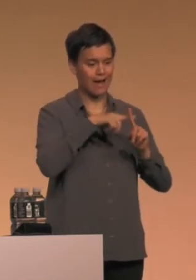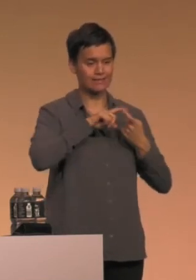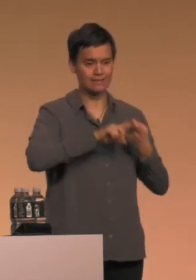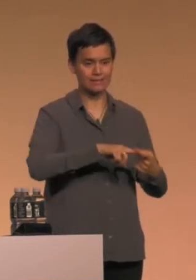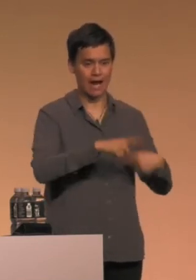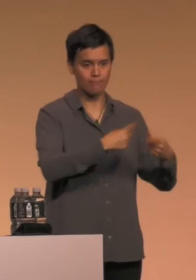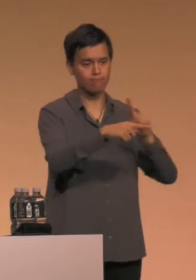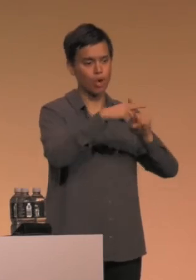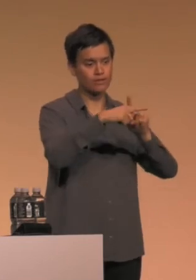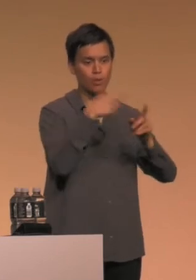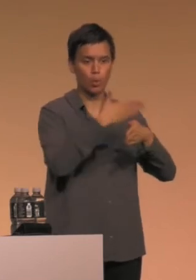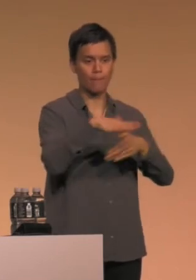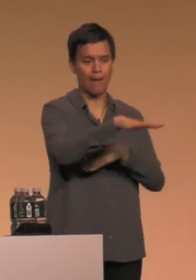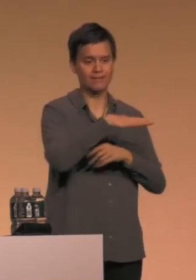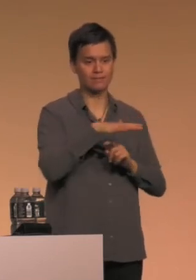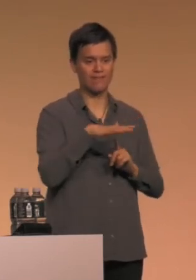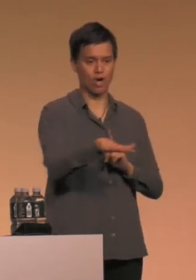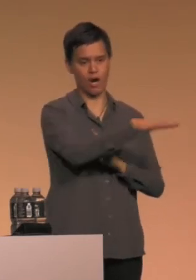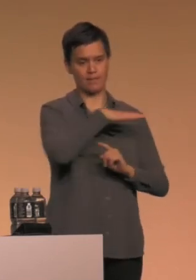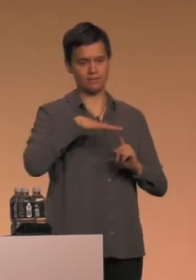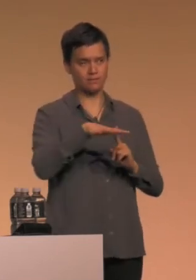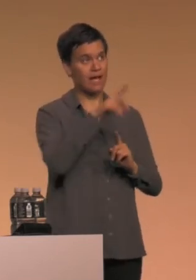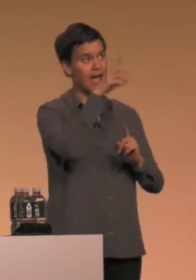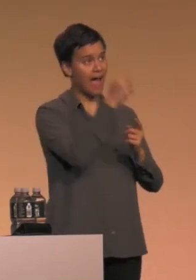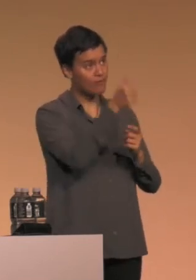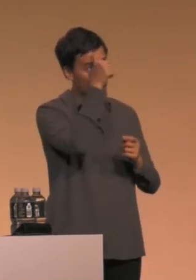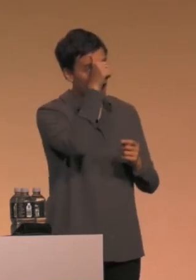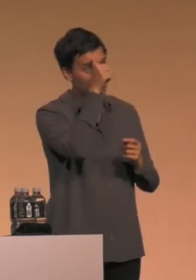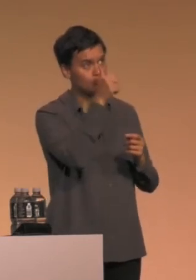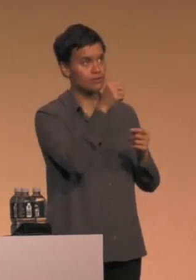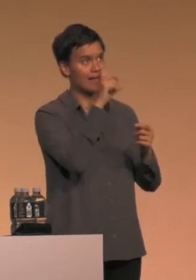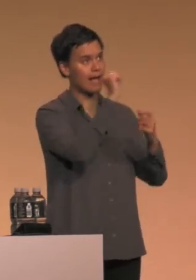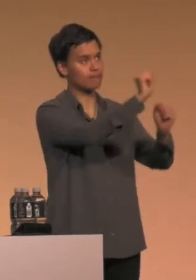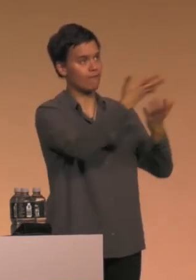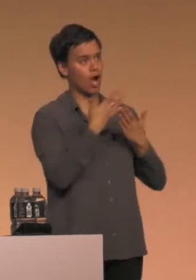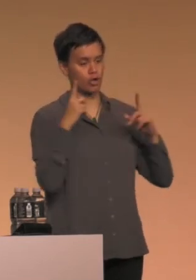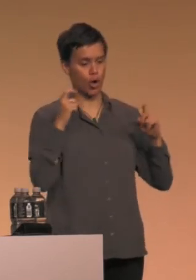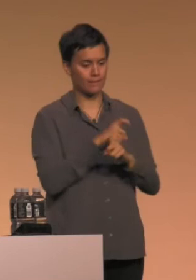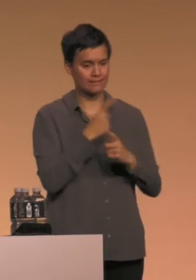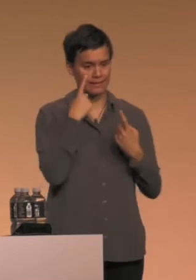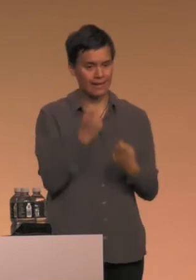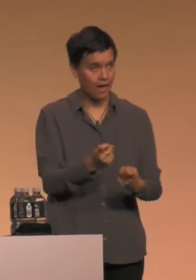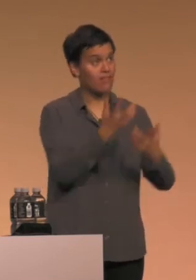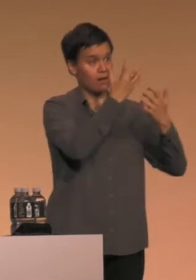environments where they have the knowledge and skills to provide the complex care and enable them to make a difference to society.